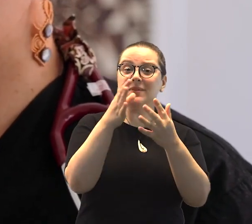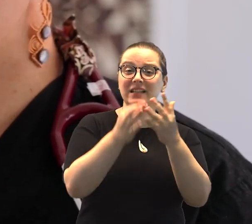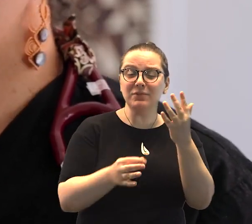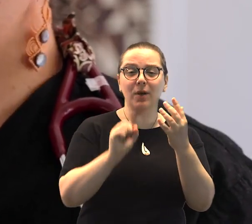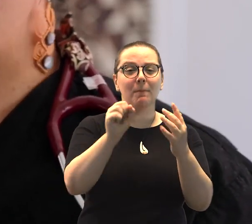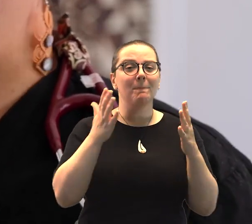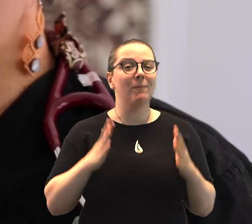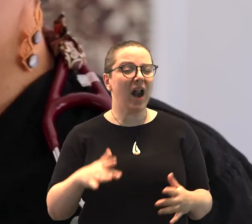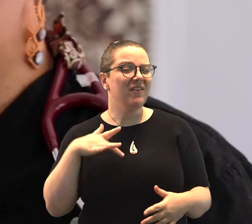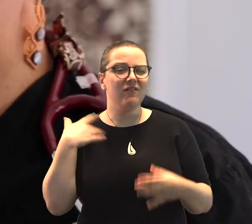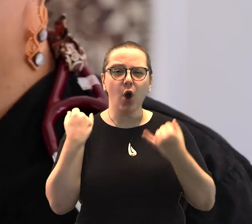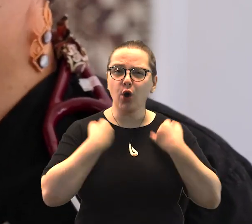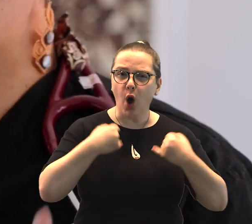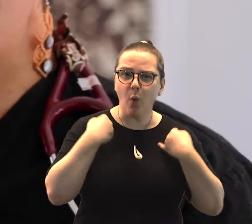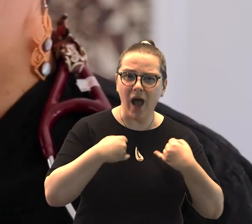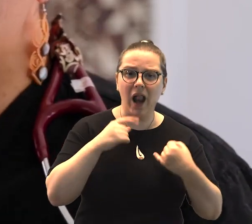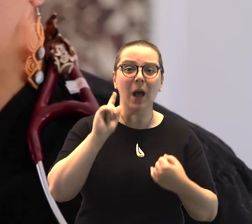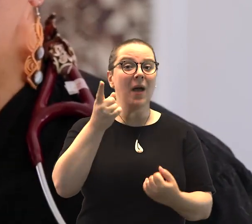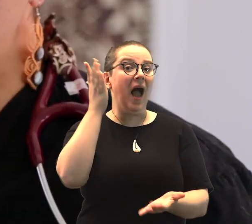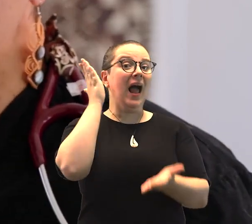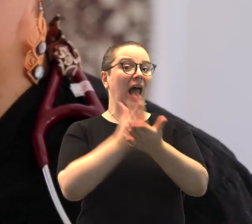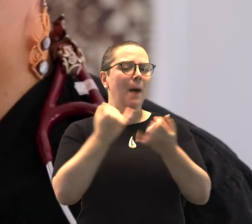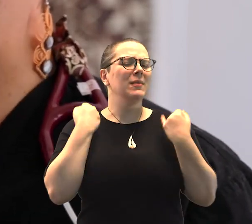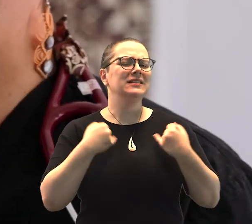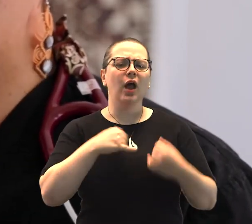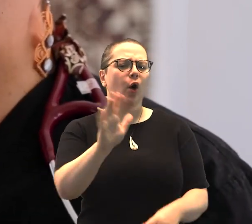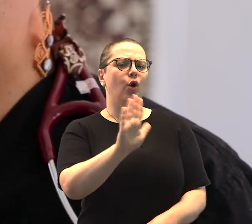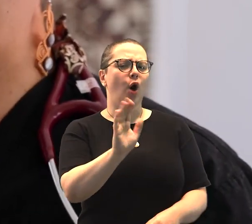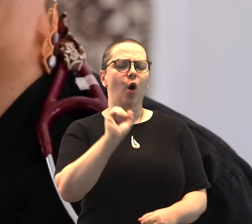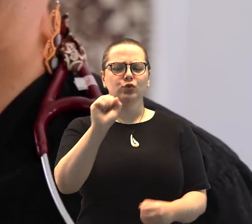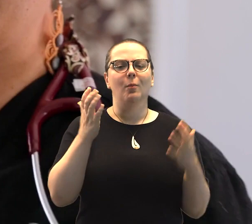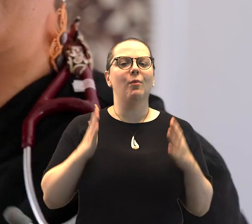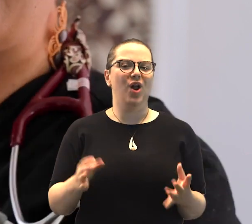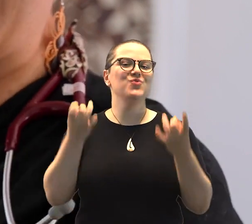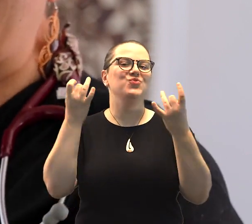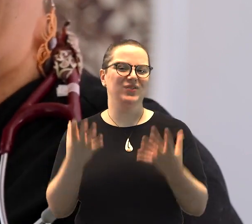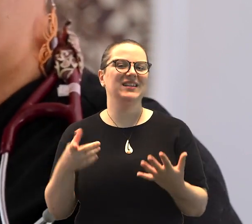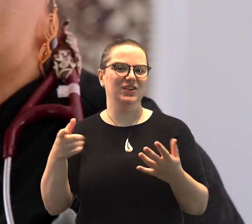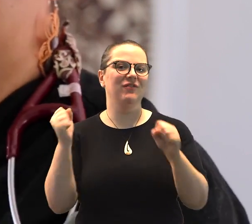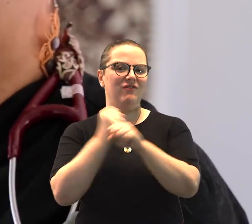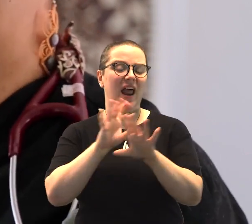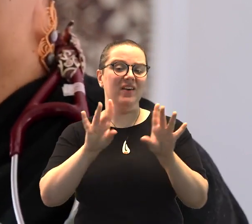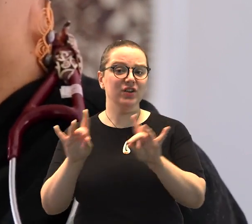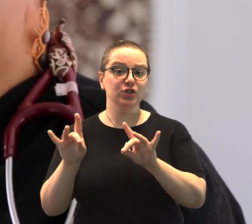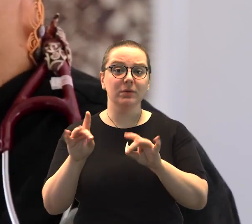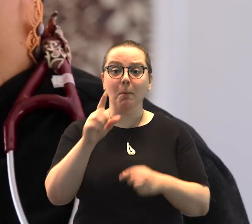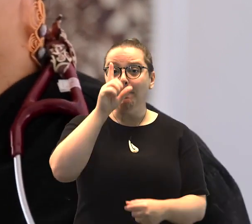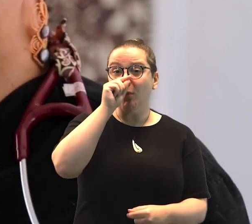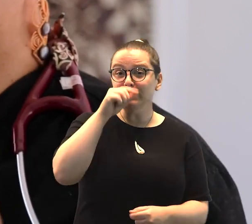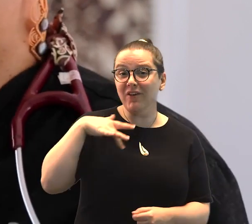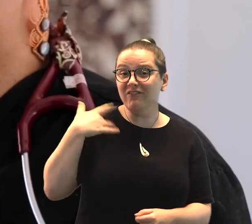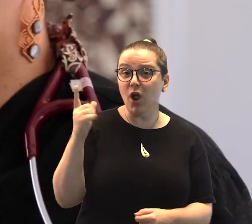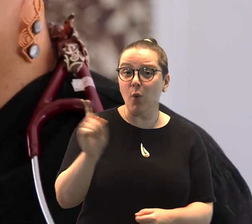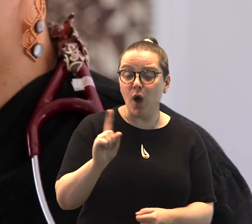So actually you get the same symptoms you would get if you were getting sick, but actually not getting sick it's your immune system being primed.